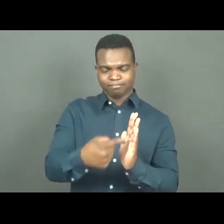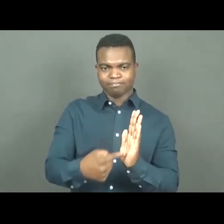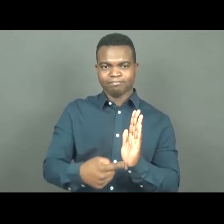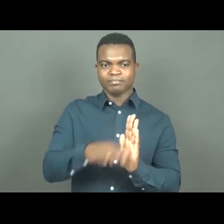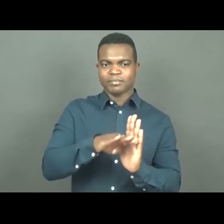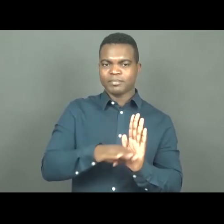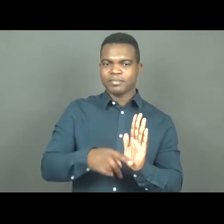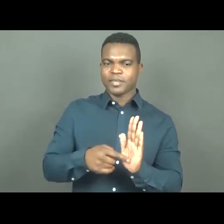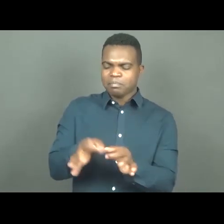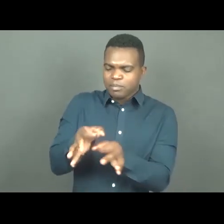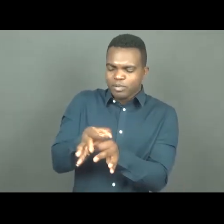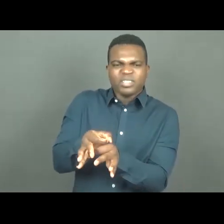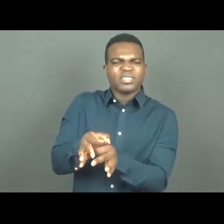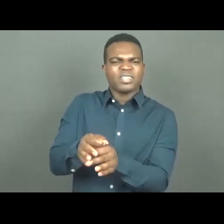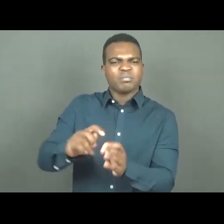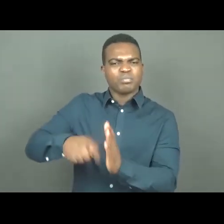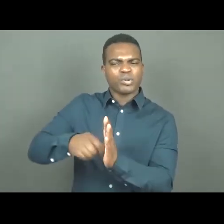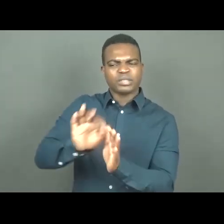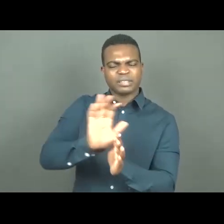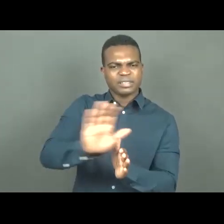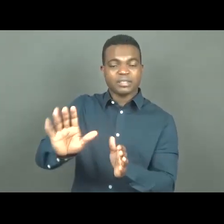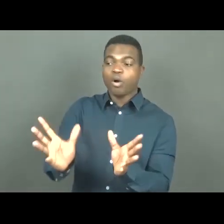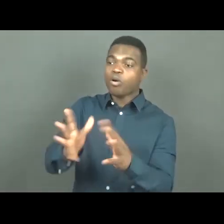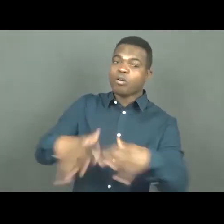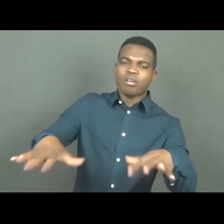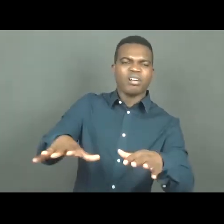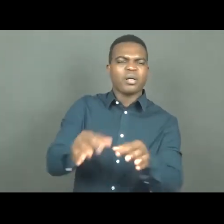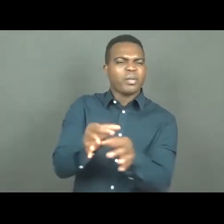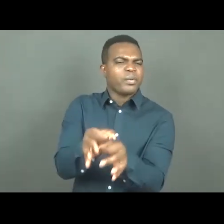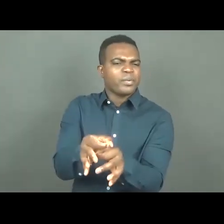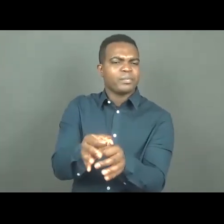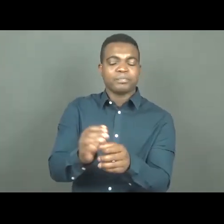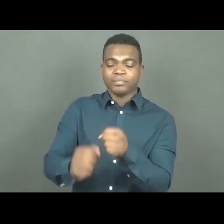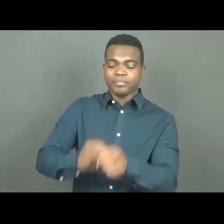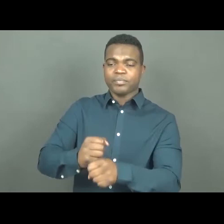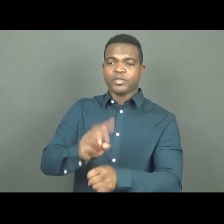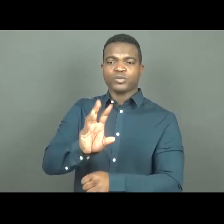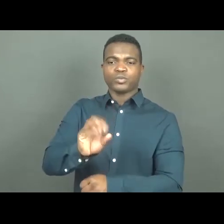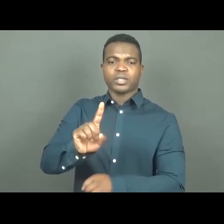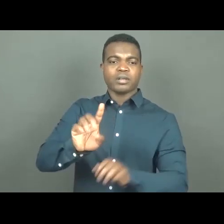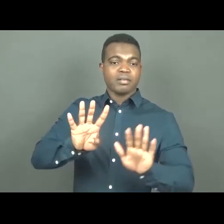projects, we just don't have any data on whether they aim to be disability inclusive or not.